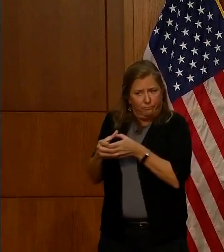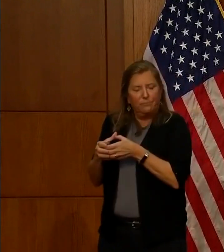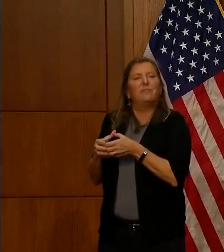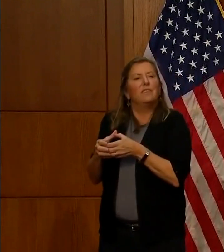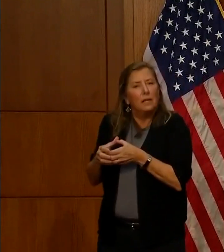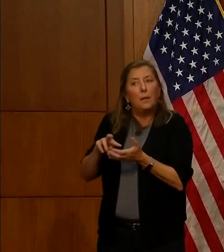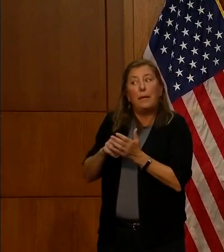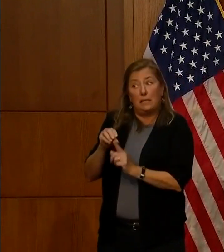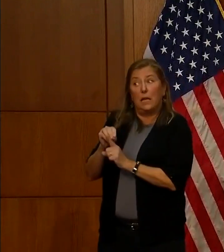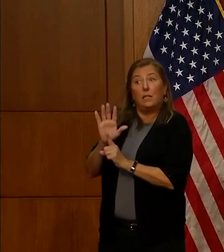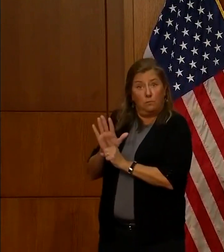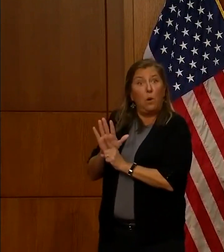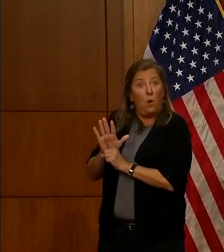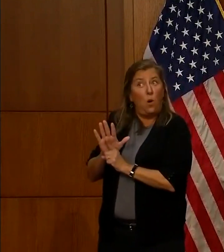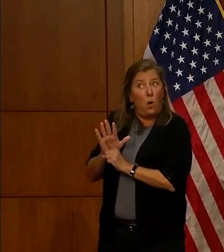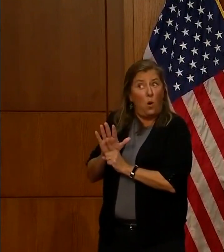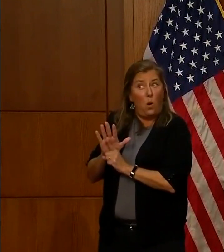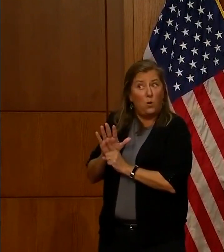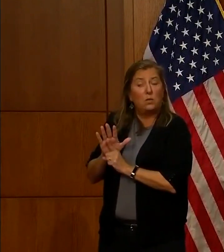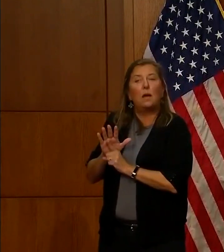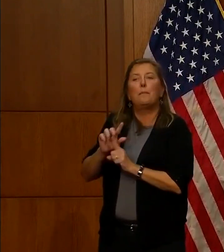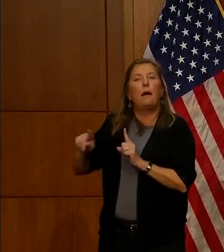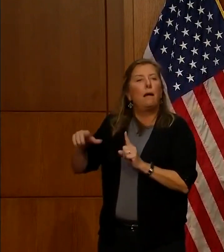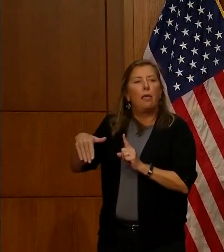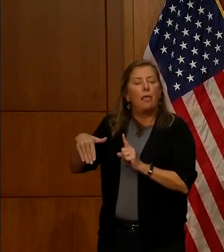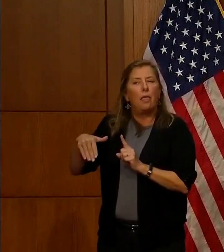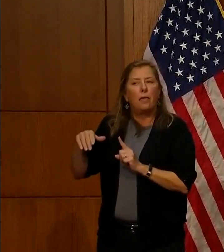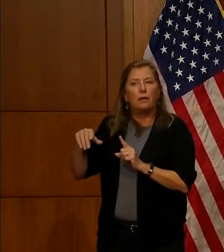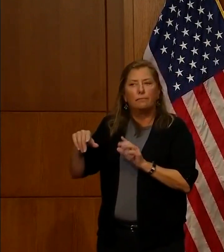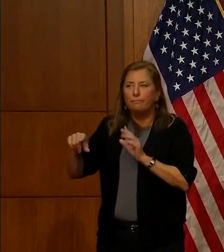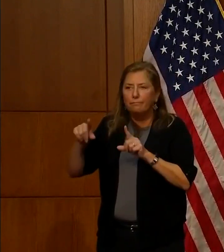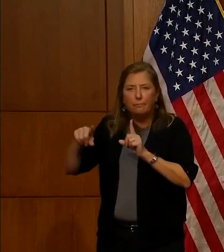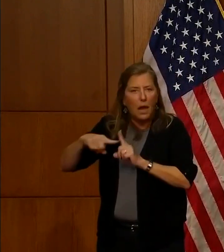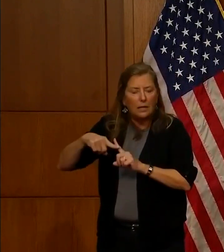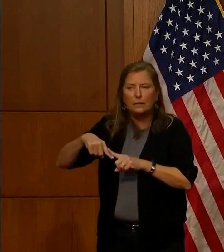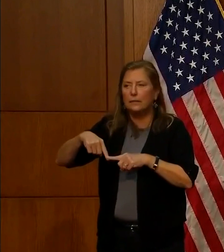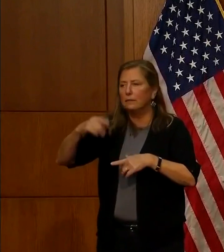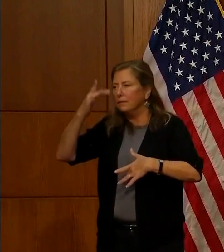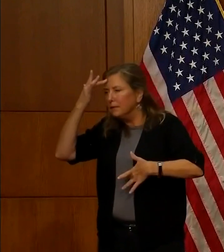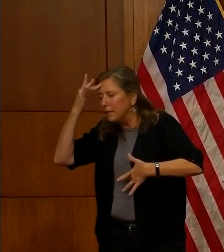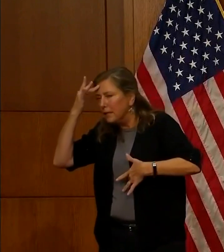DAY PERIOD THAT I REFERENCED IS WHEN YOU ARE EXPOSED BUT